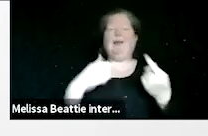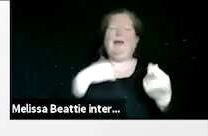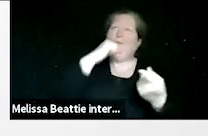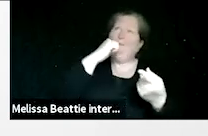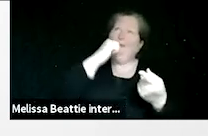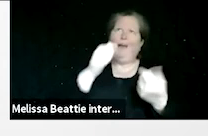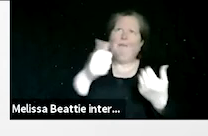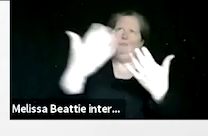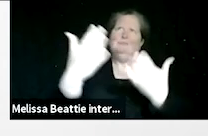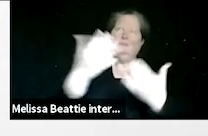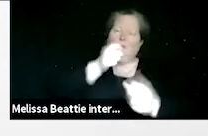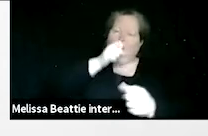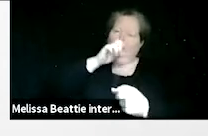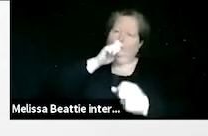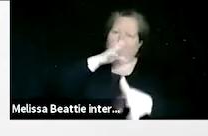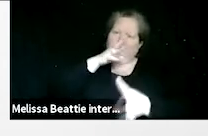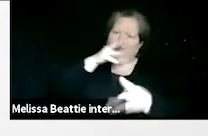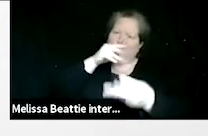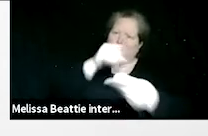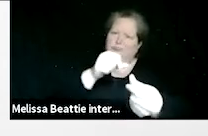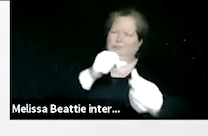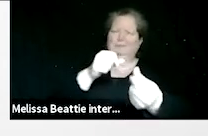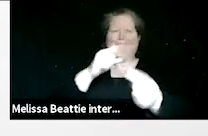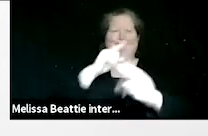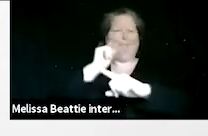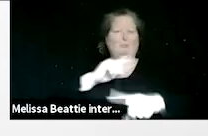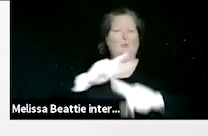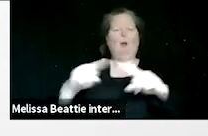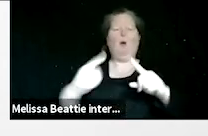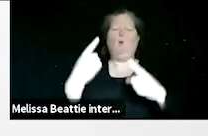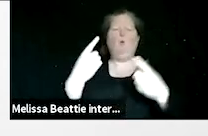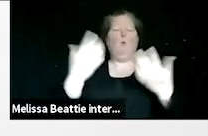Ben Woelk: But it's really, what are the priorities. What is the highest risk,